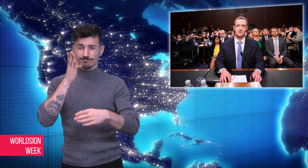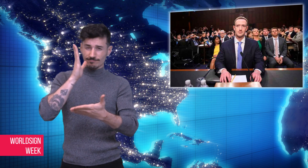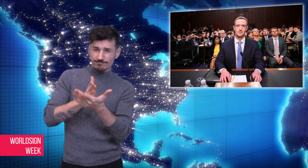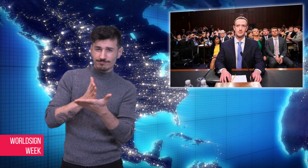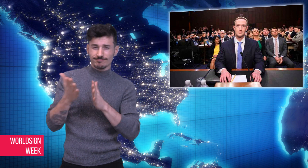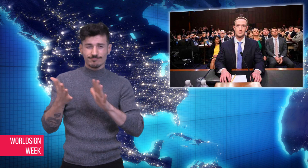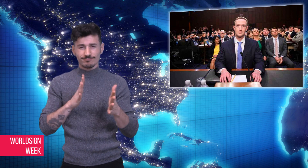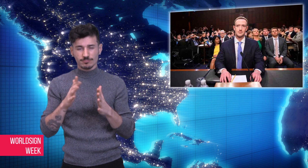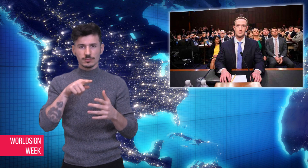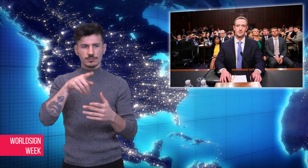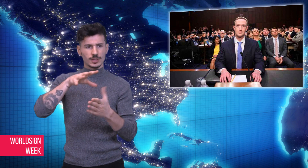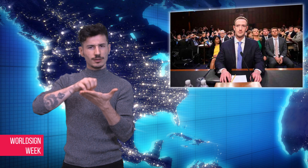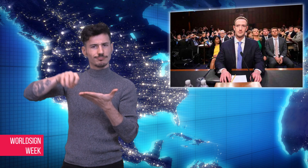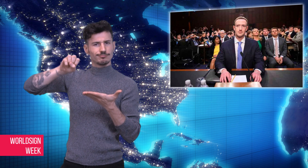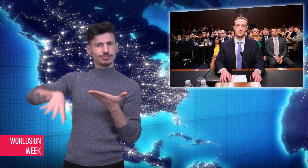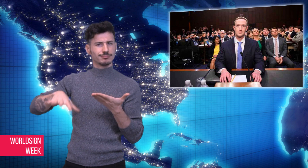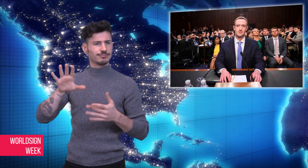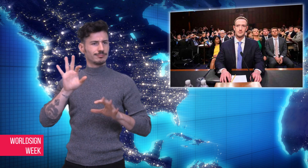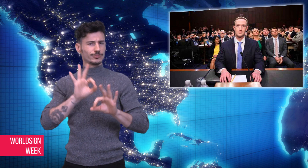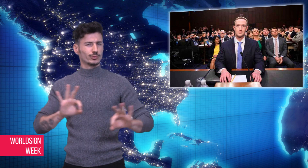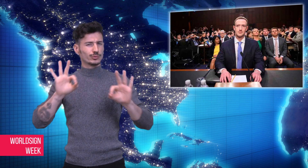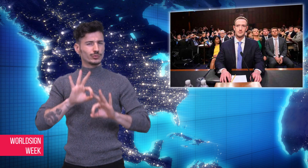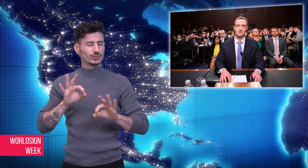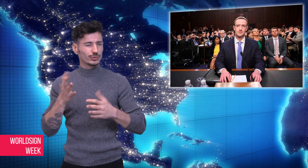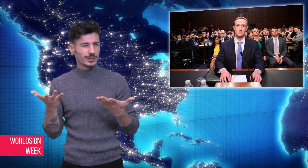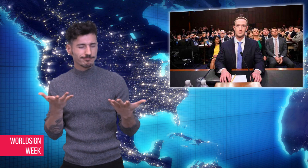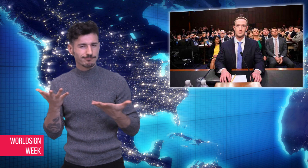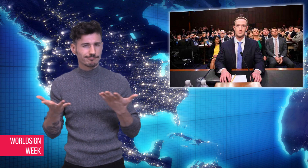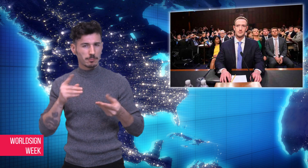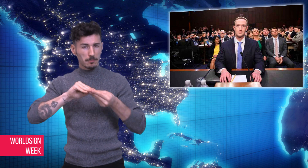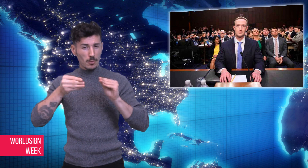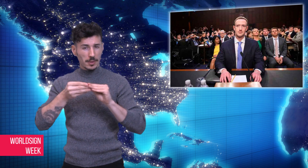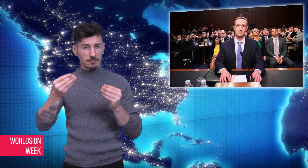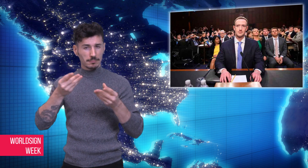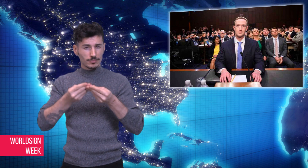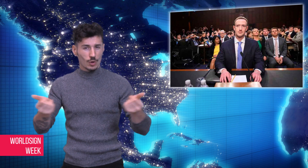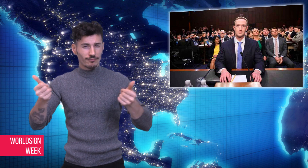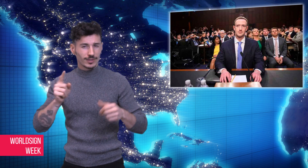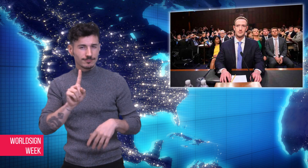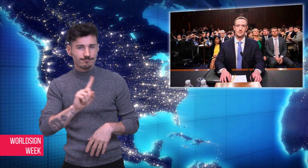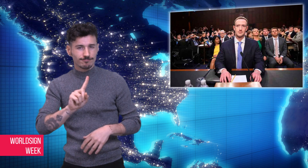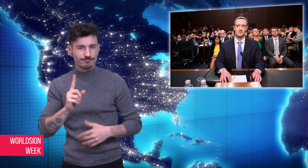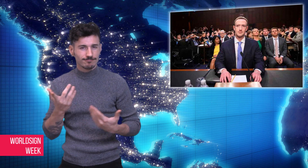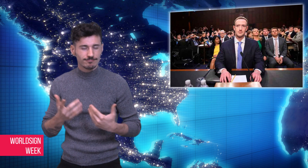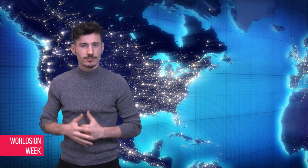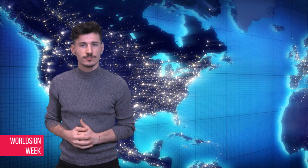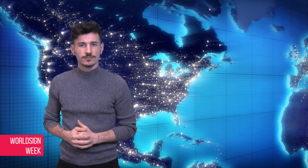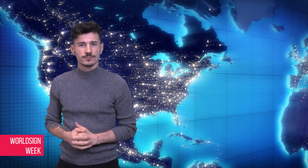campaign ahead of the 2020 US Presidential Elections.